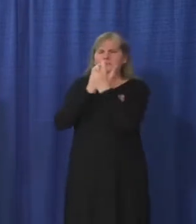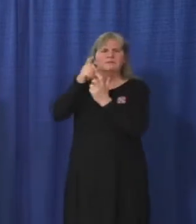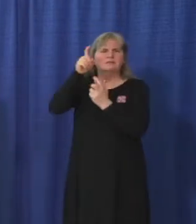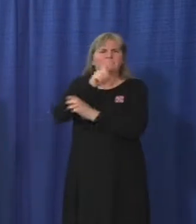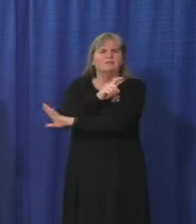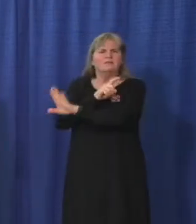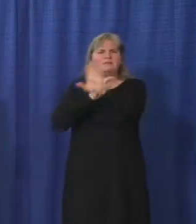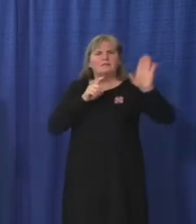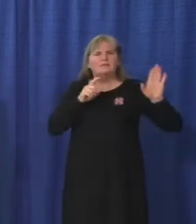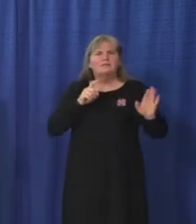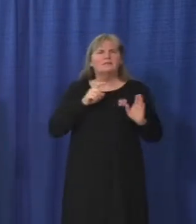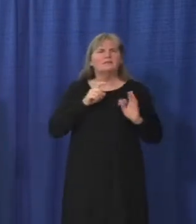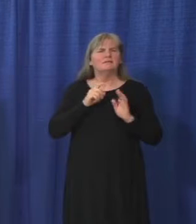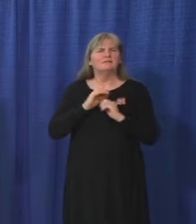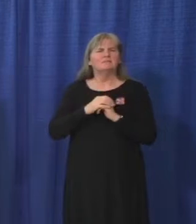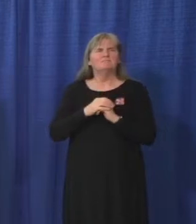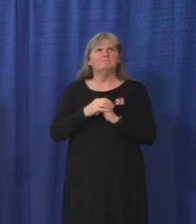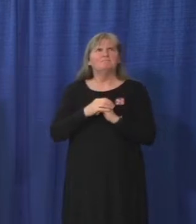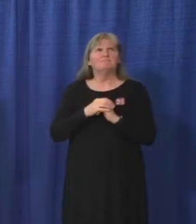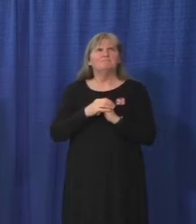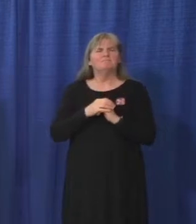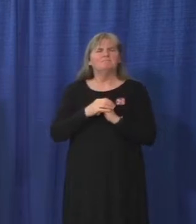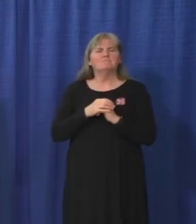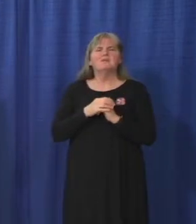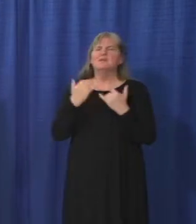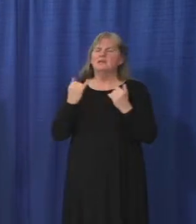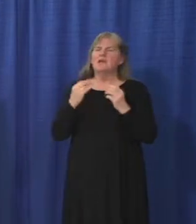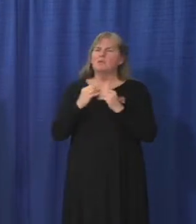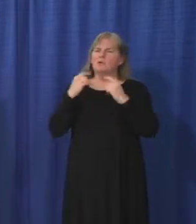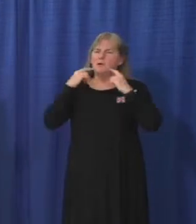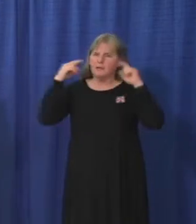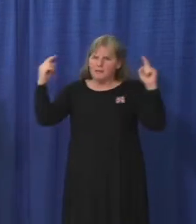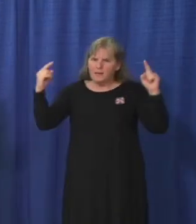details of Yukon's economic resilience plan.